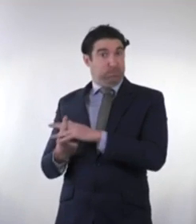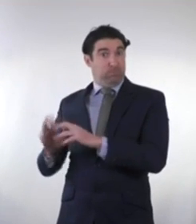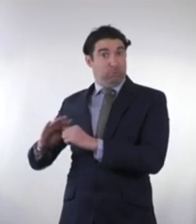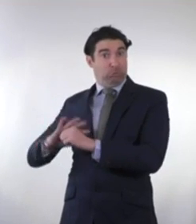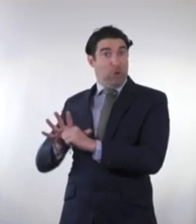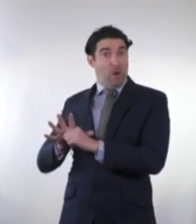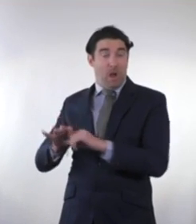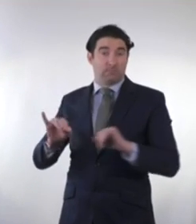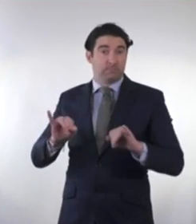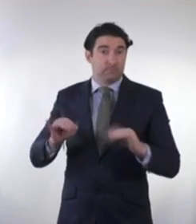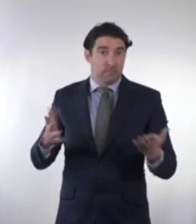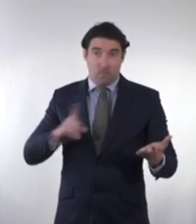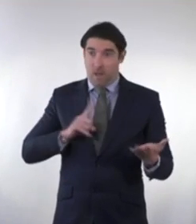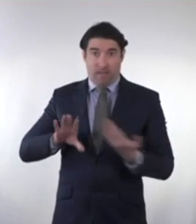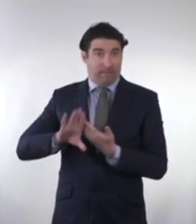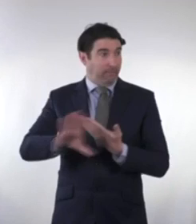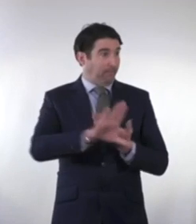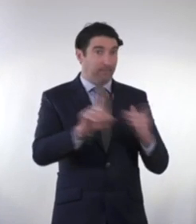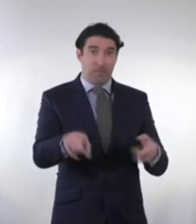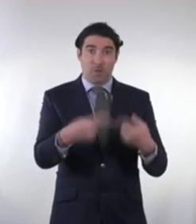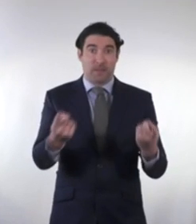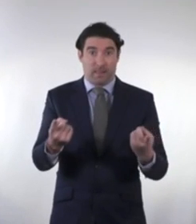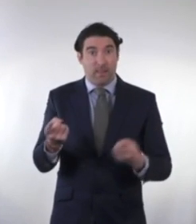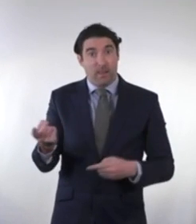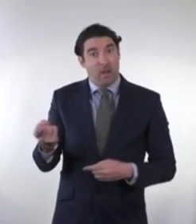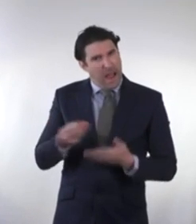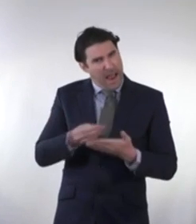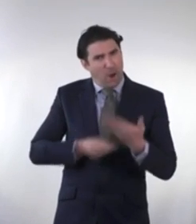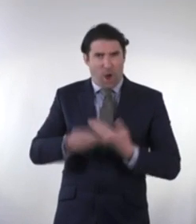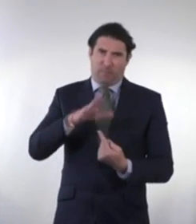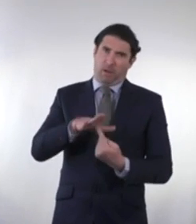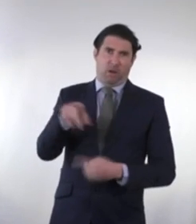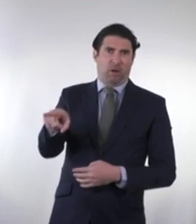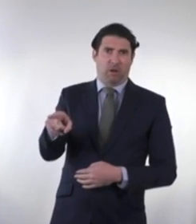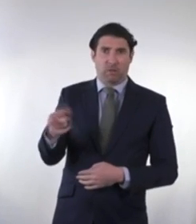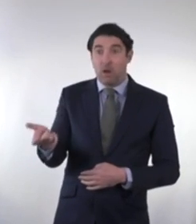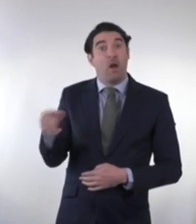and Scotland, will the Prime Minister withdraw the legislation, or will he force it through